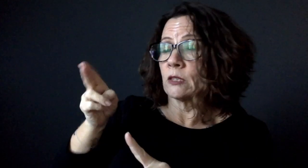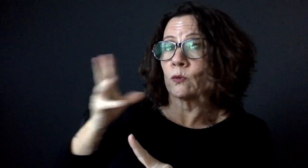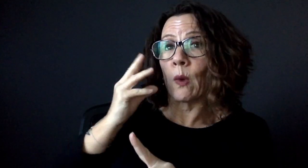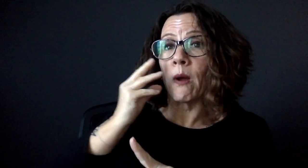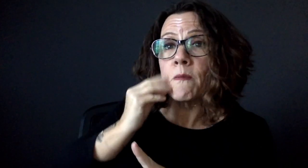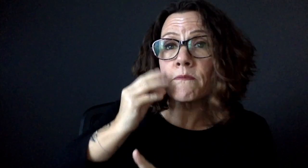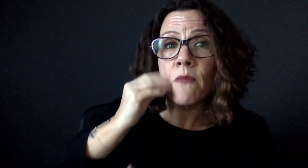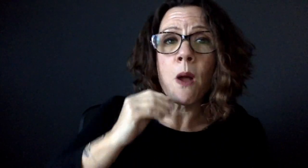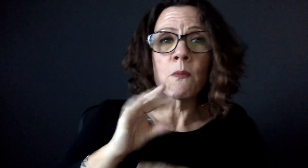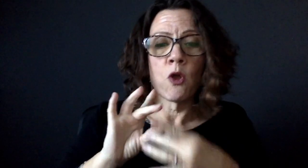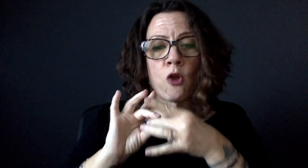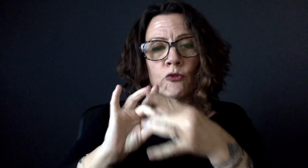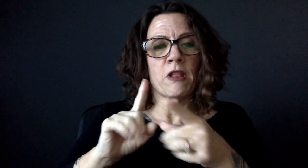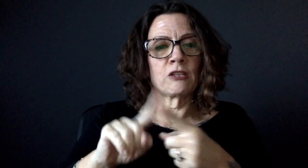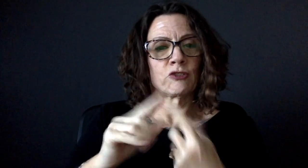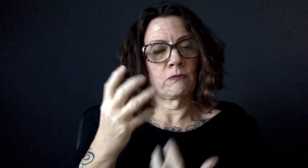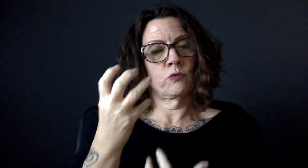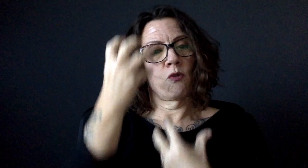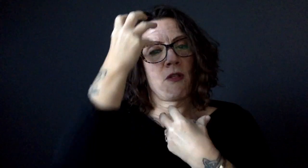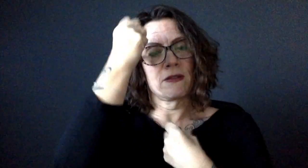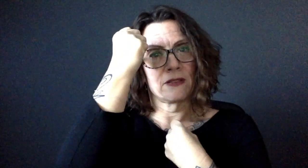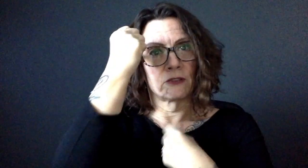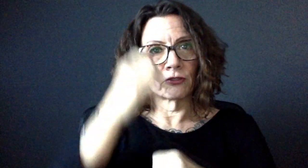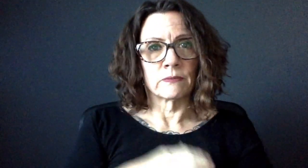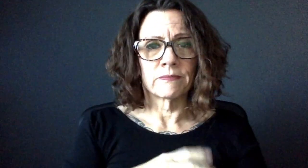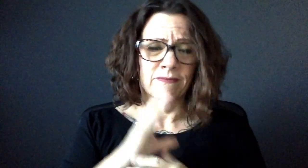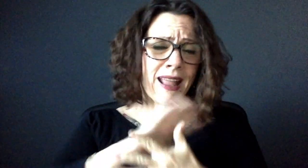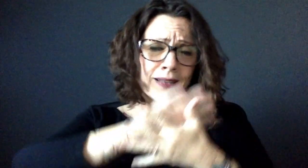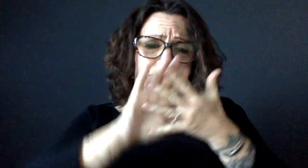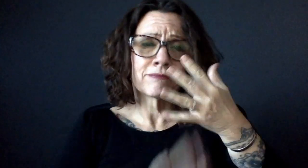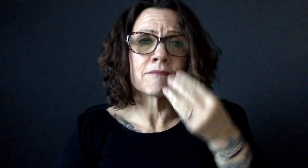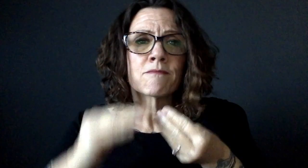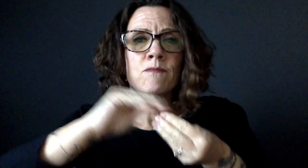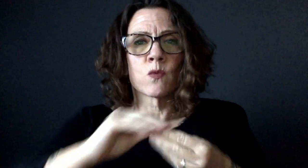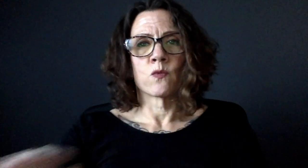historical moment, relationship to colonization and more.